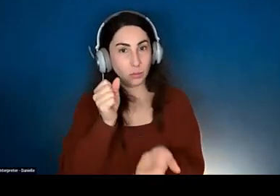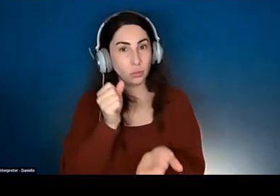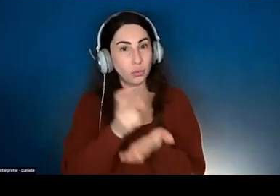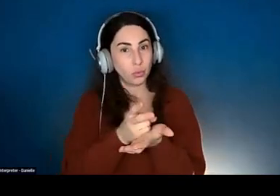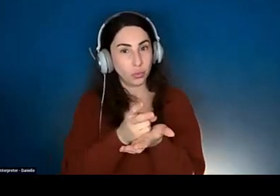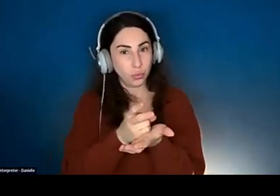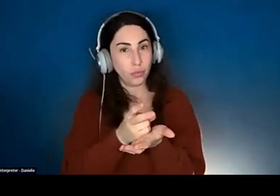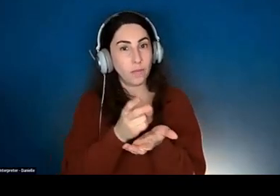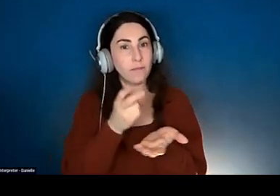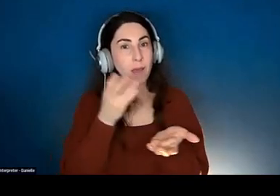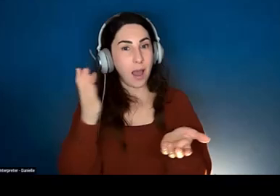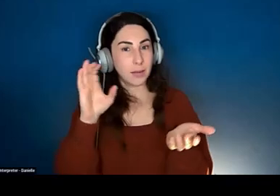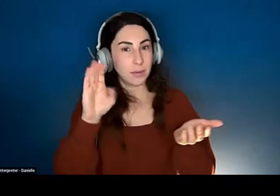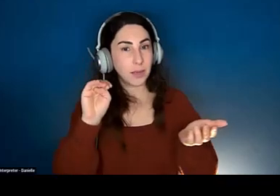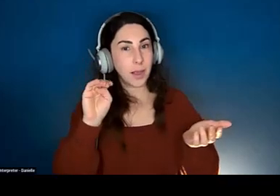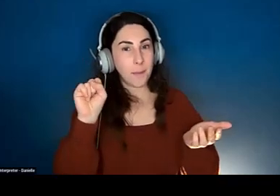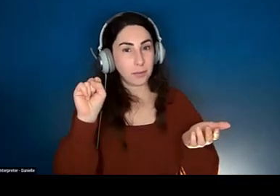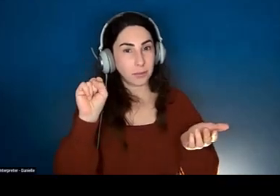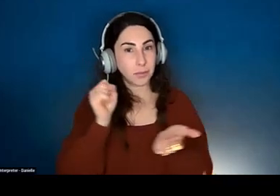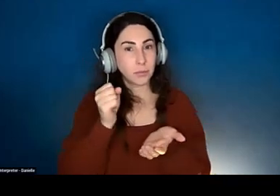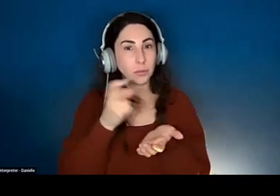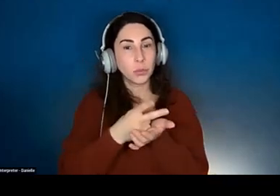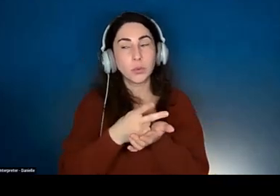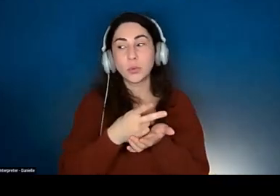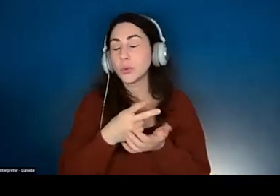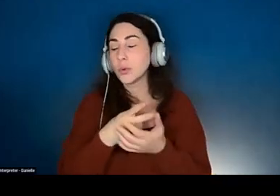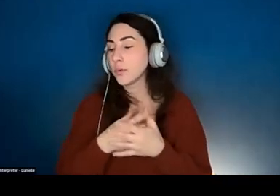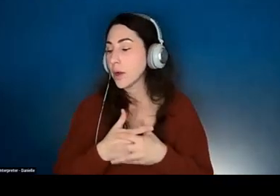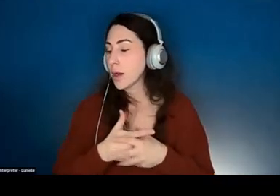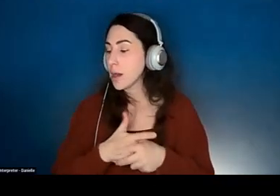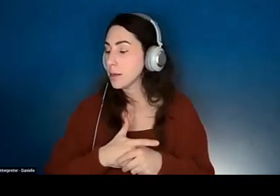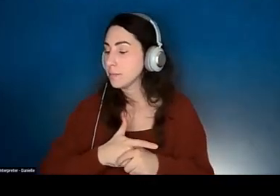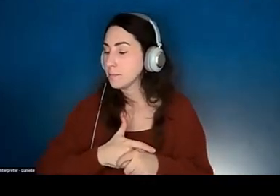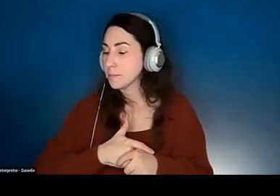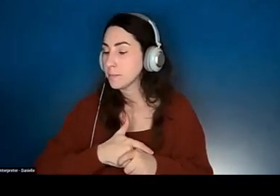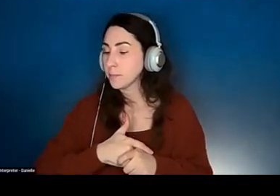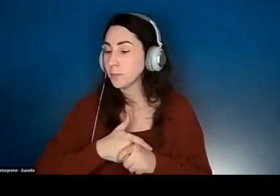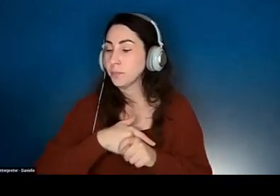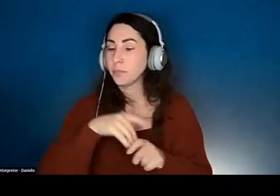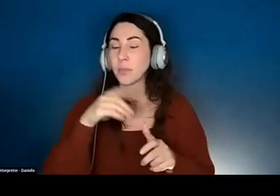CMS within the kind of newly revamped supplemental